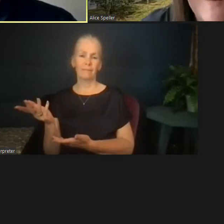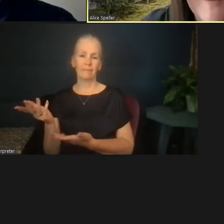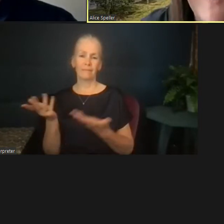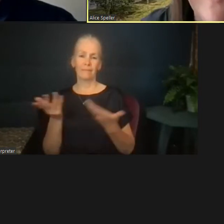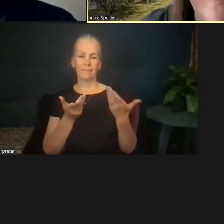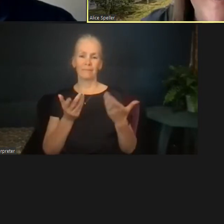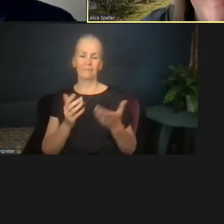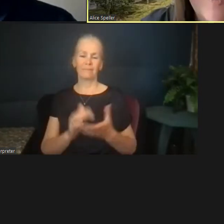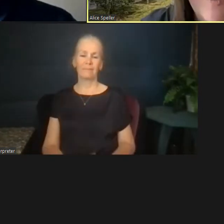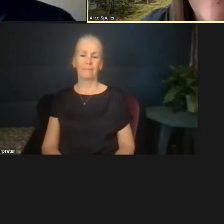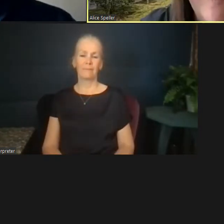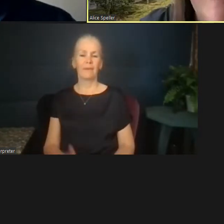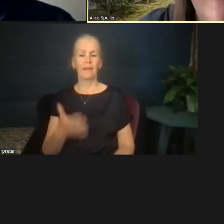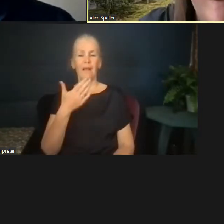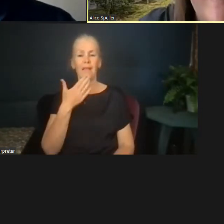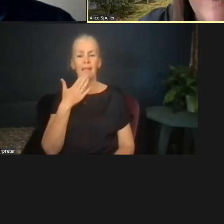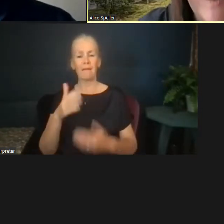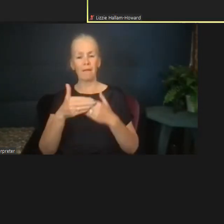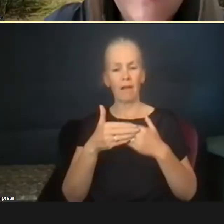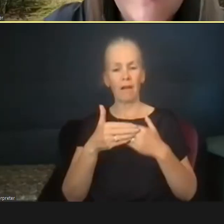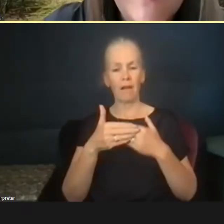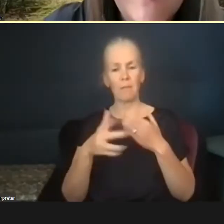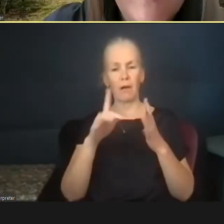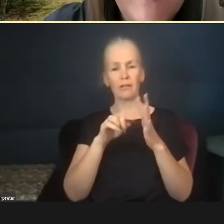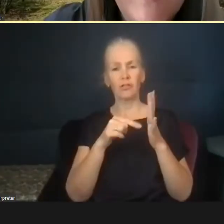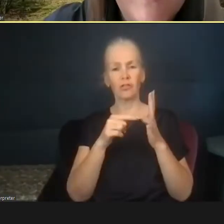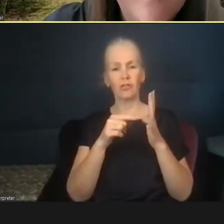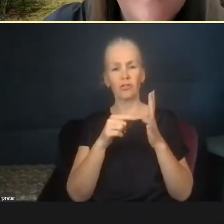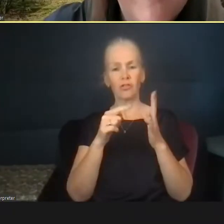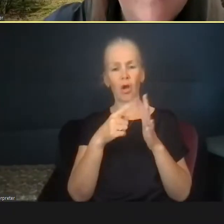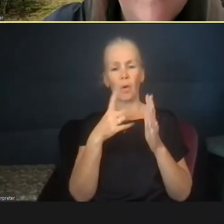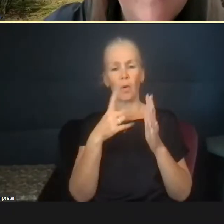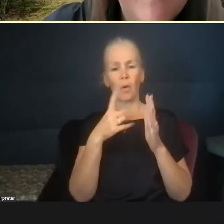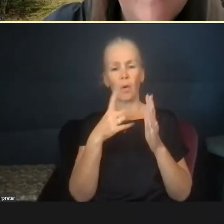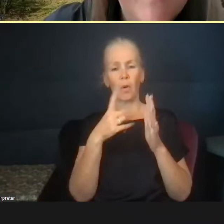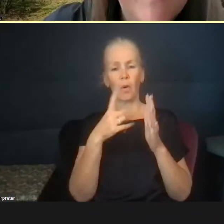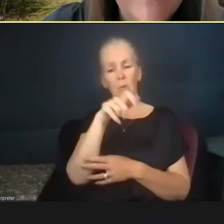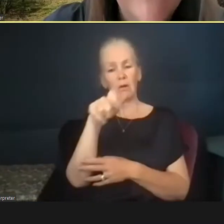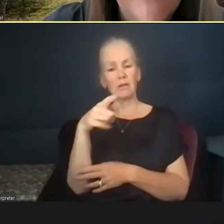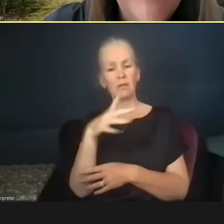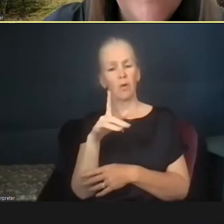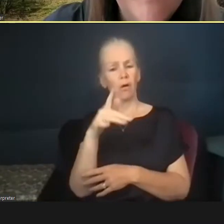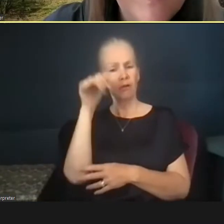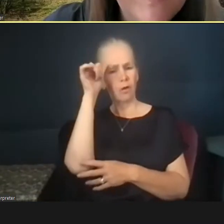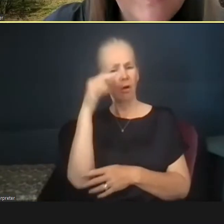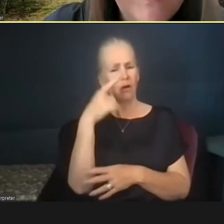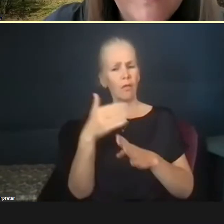Thank you very much, Joe, and I would encourage anyone who's not familiar with the work of Open